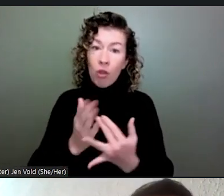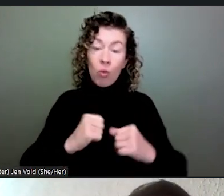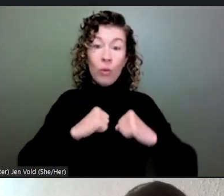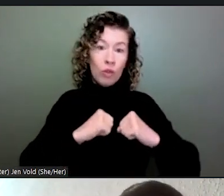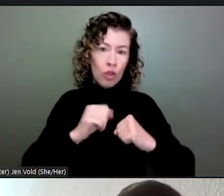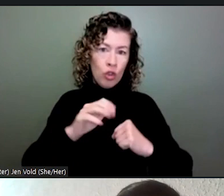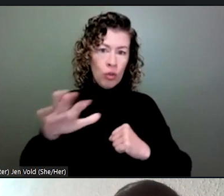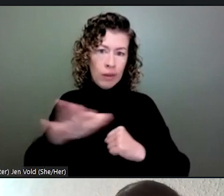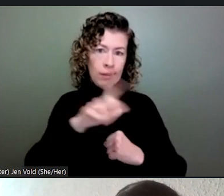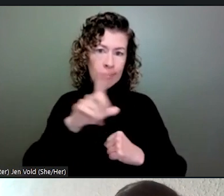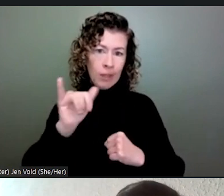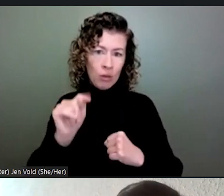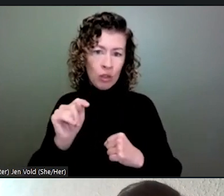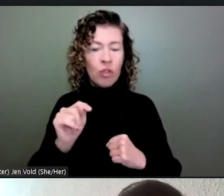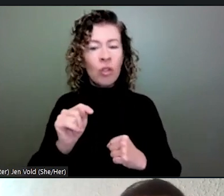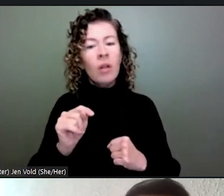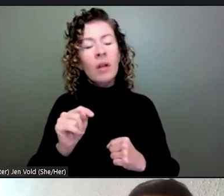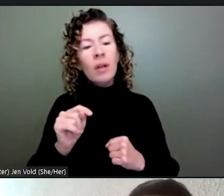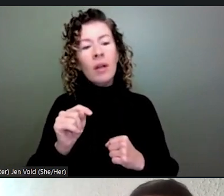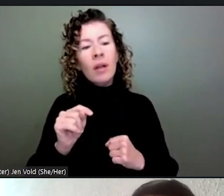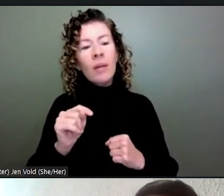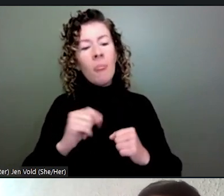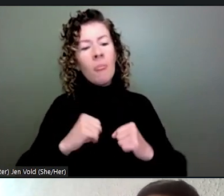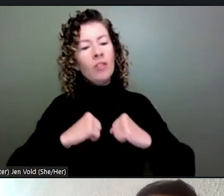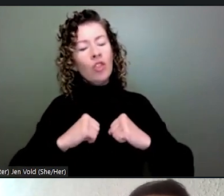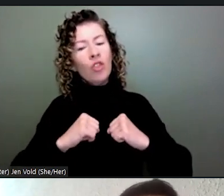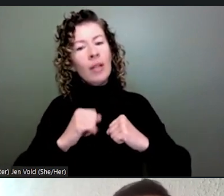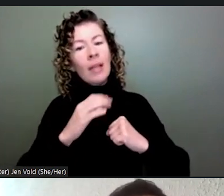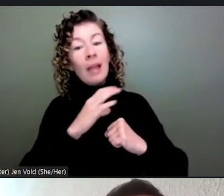is that, security and insecurity go together.